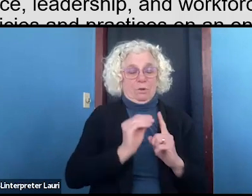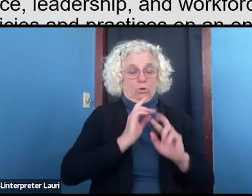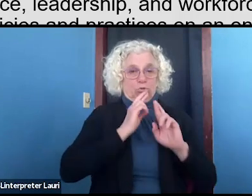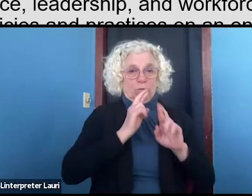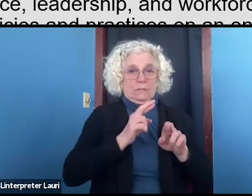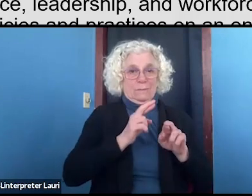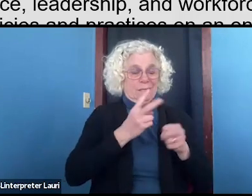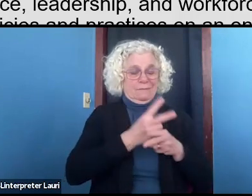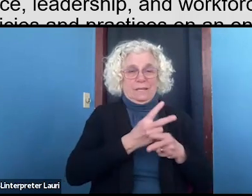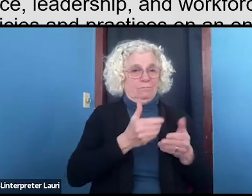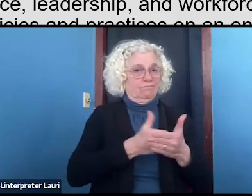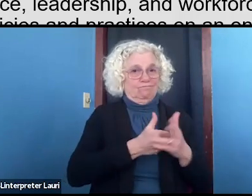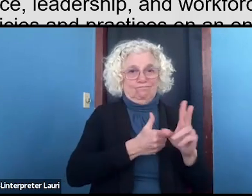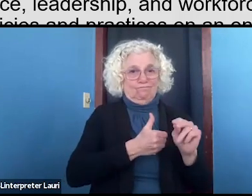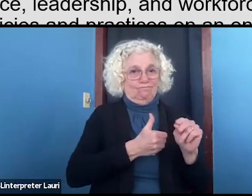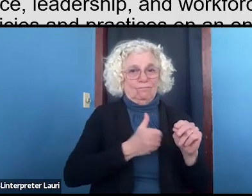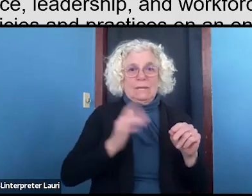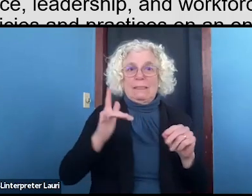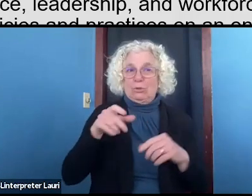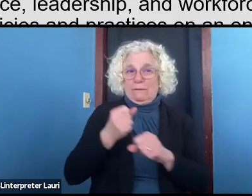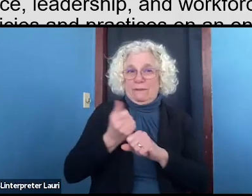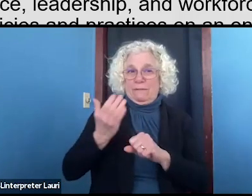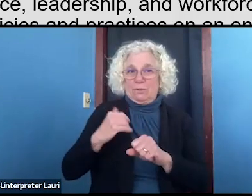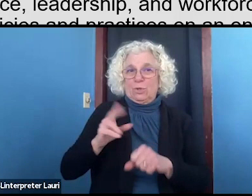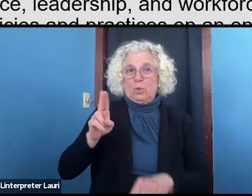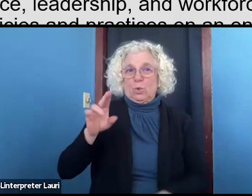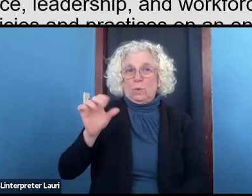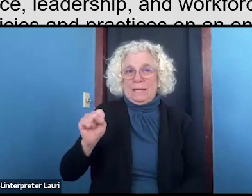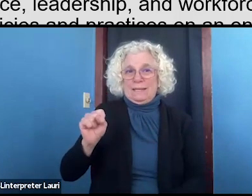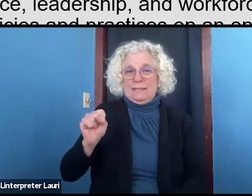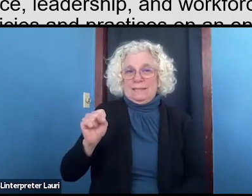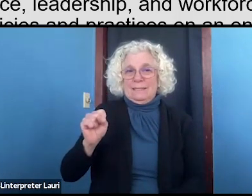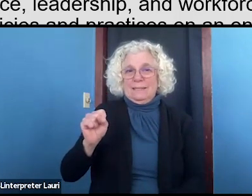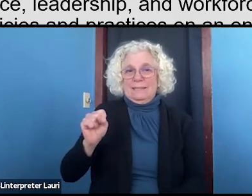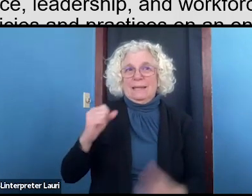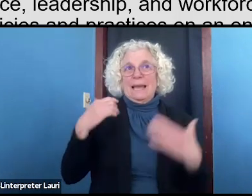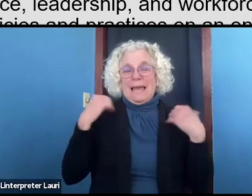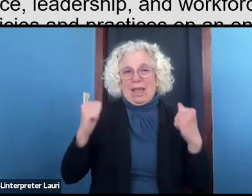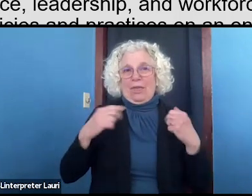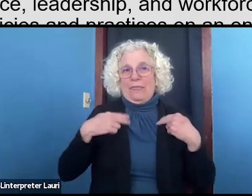Almost 25 years ago, the United States Health and Human Services Office of Minority Health released